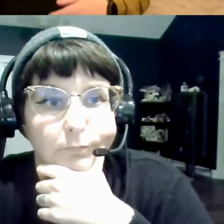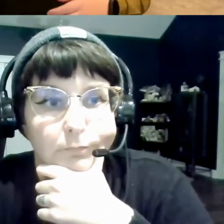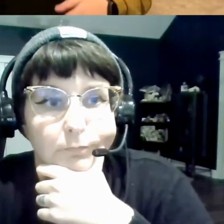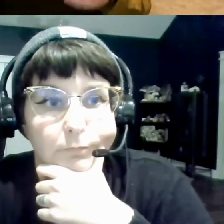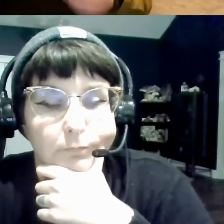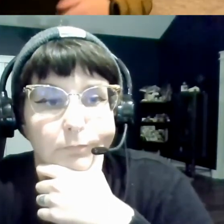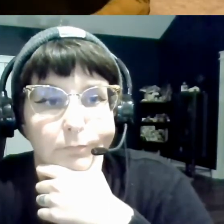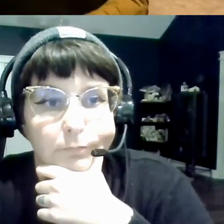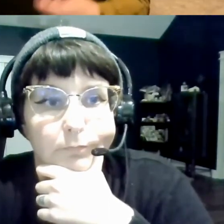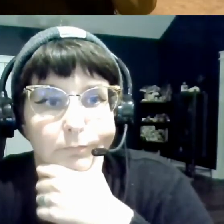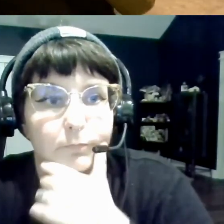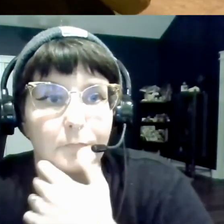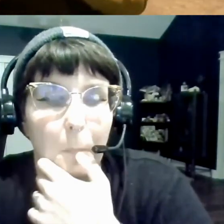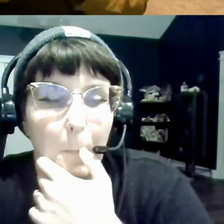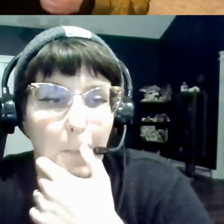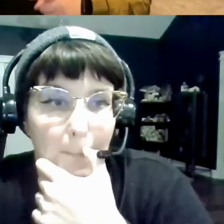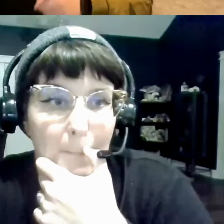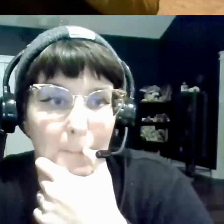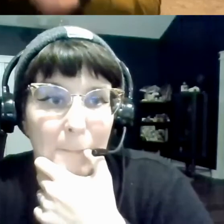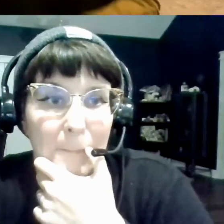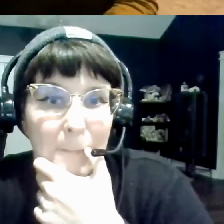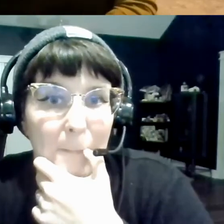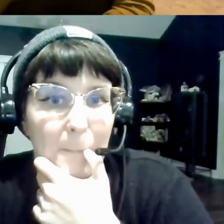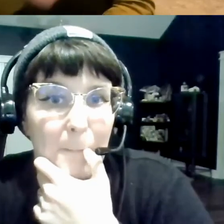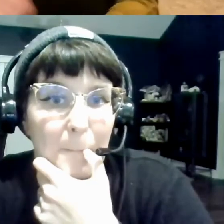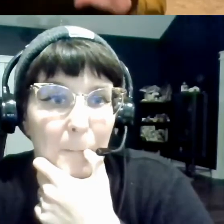especially if you have any connections or colleagues